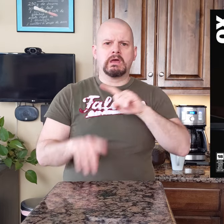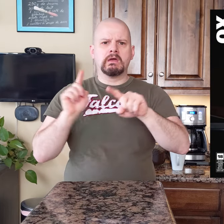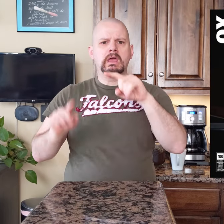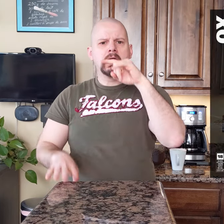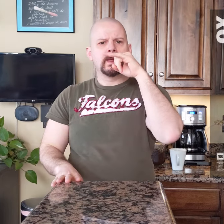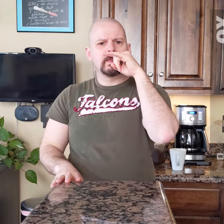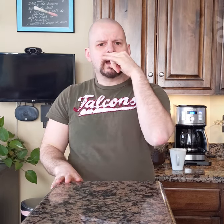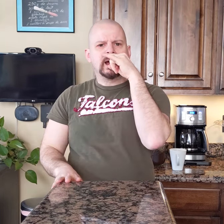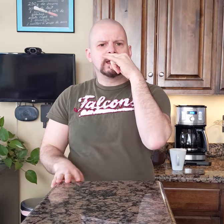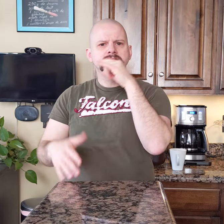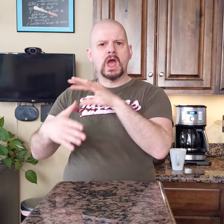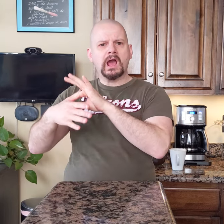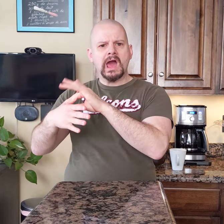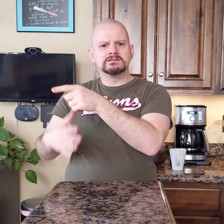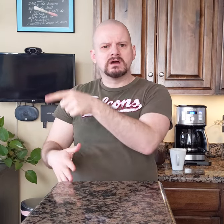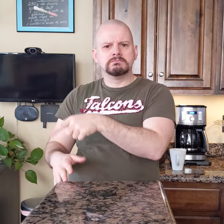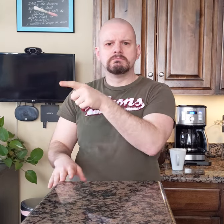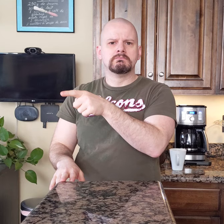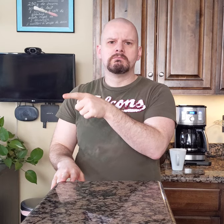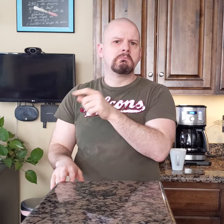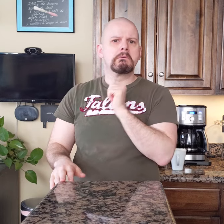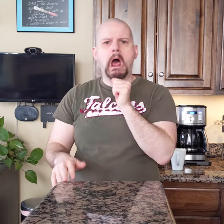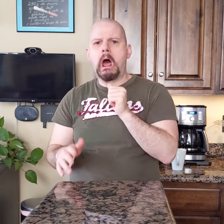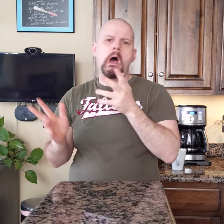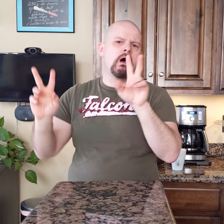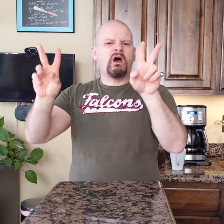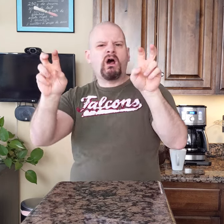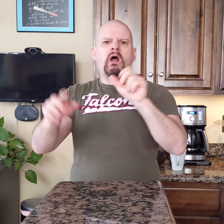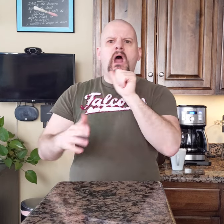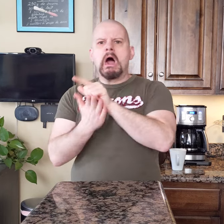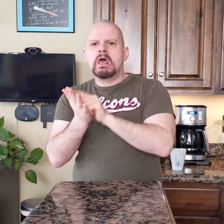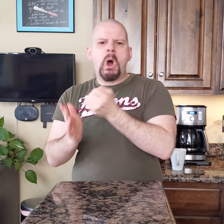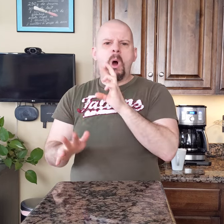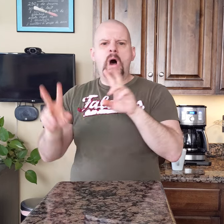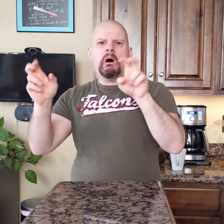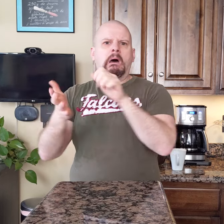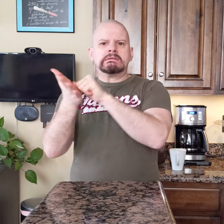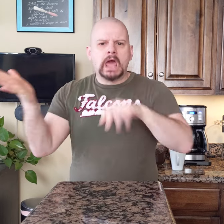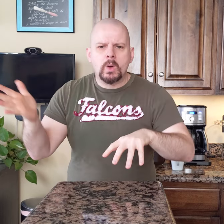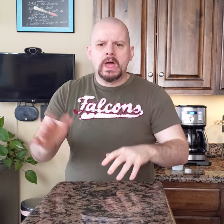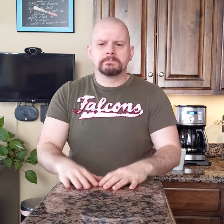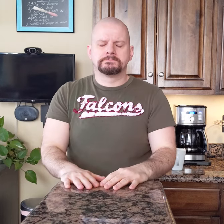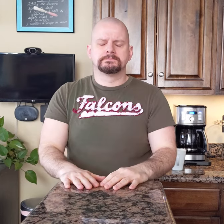but the kids' contents are "not legal" or "taken away".